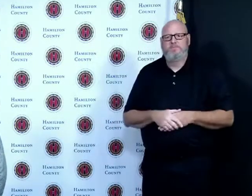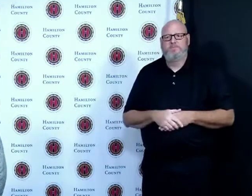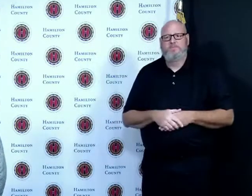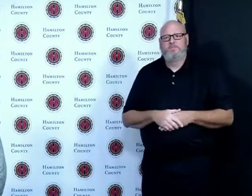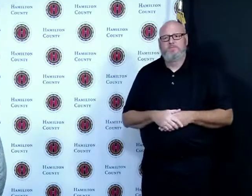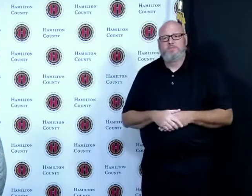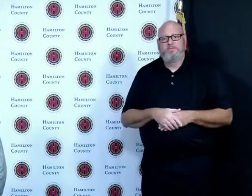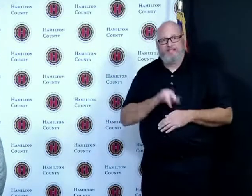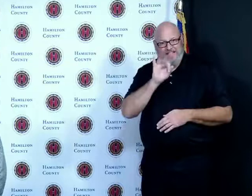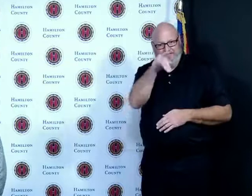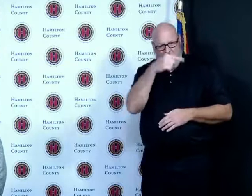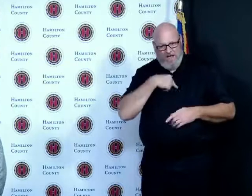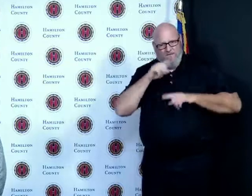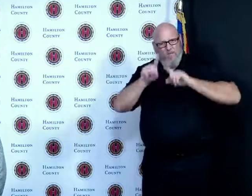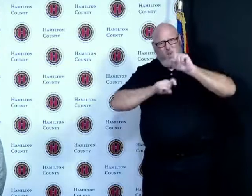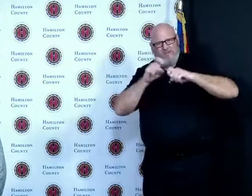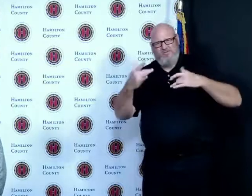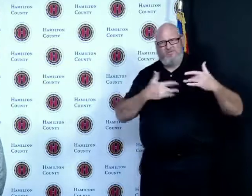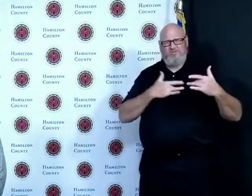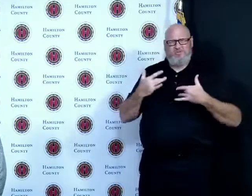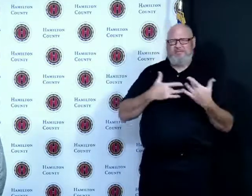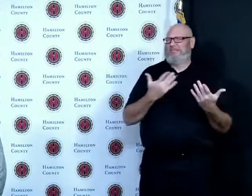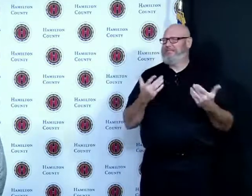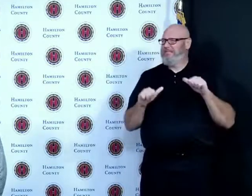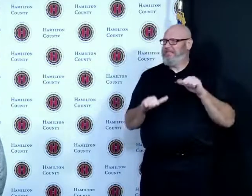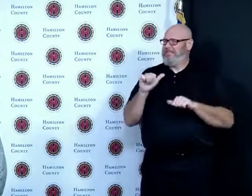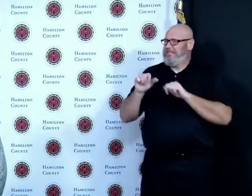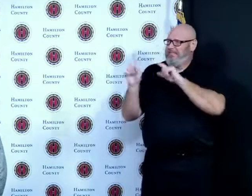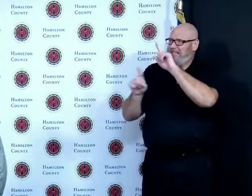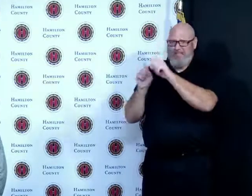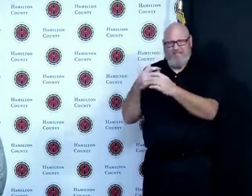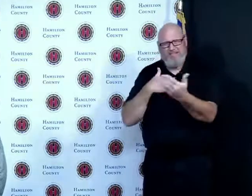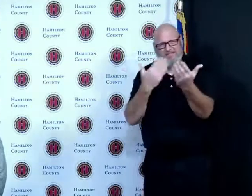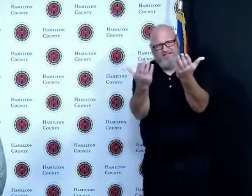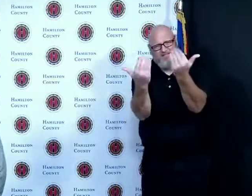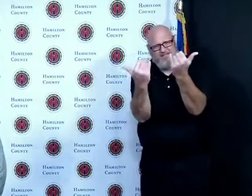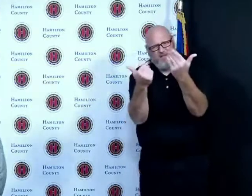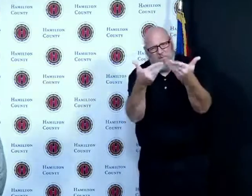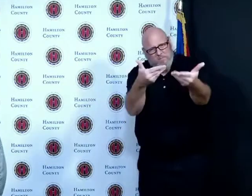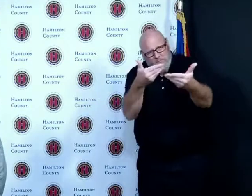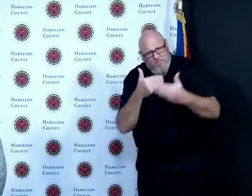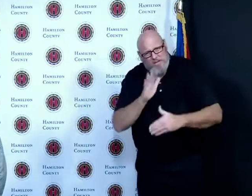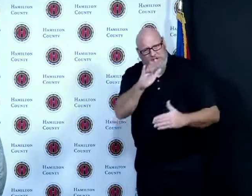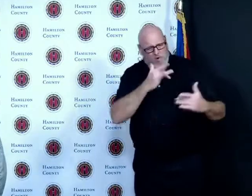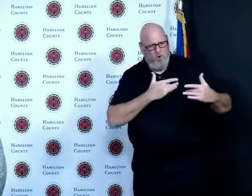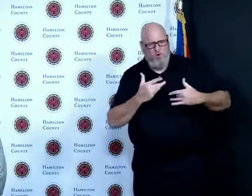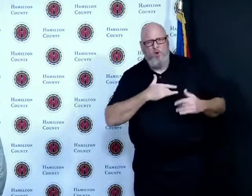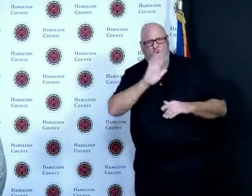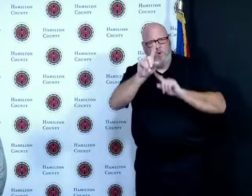through the Covid19CommunityResources.com site I now have more information to inform my decision